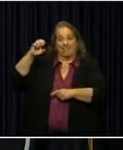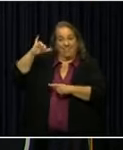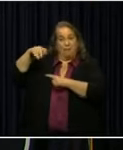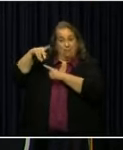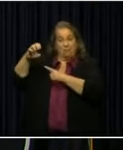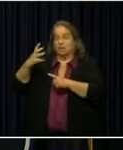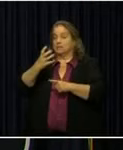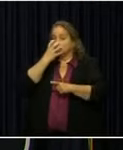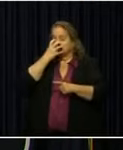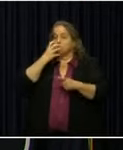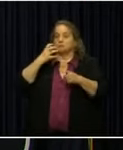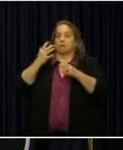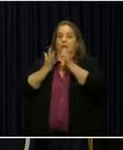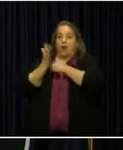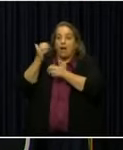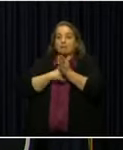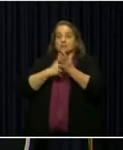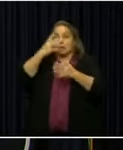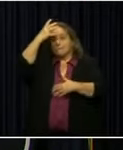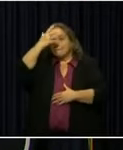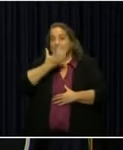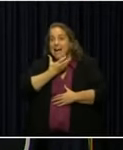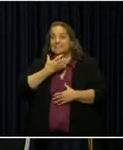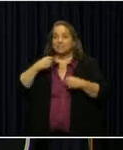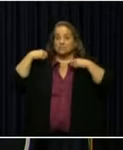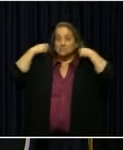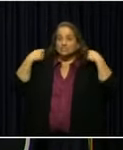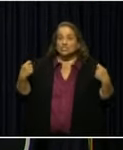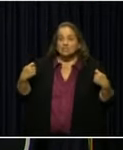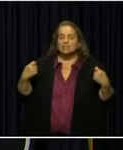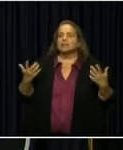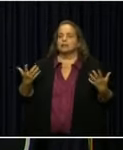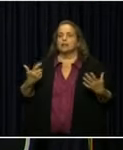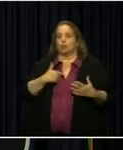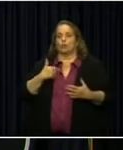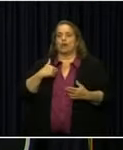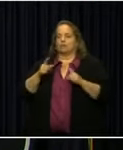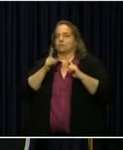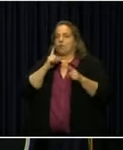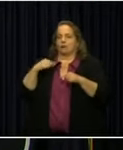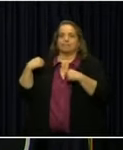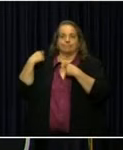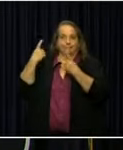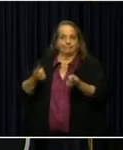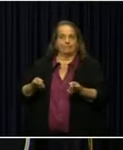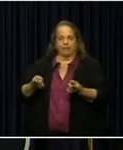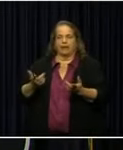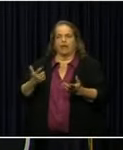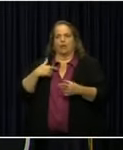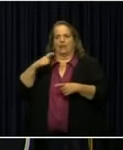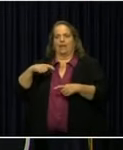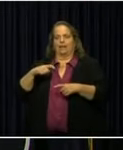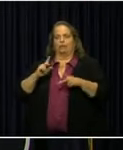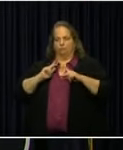STILL GOING TO BE PRETTY TOUGH ON A LOT OF OUR PEOPLE IN ORDER